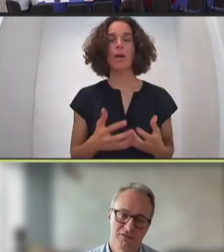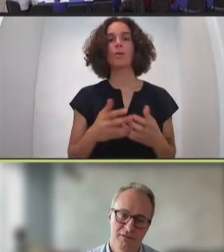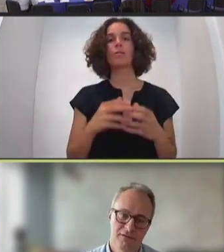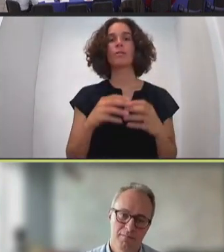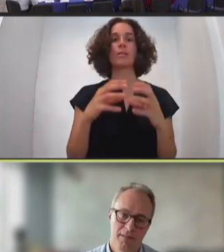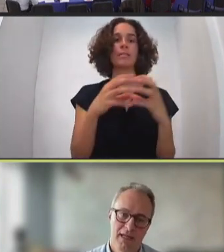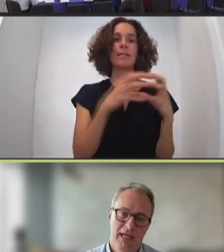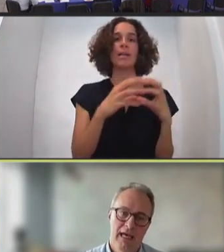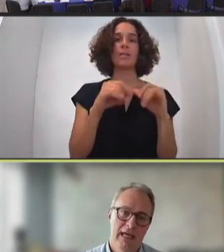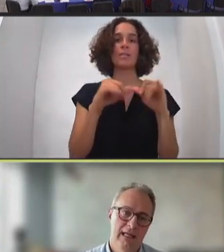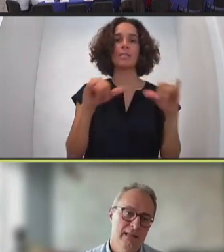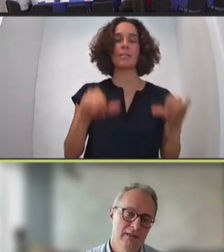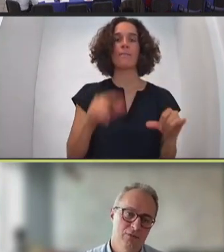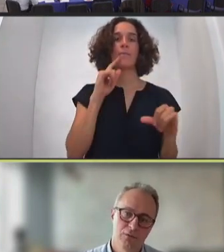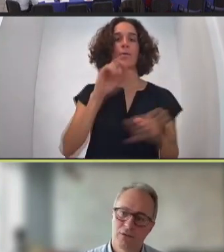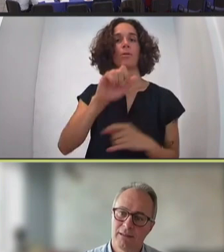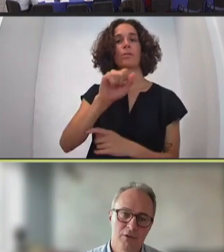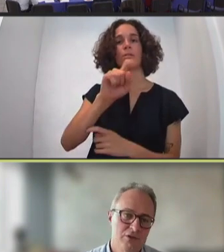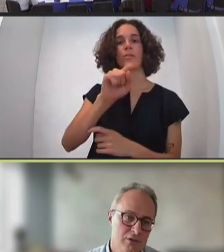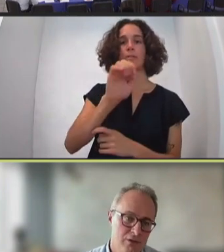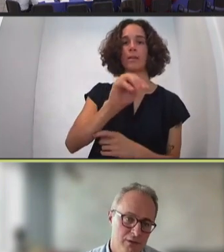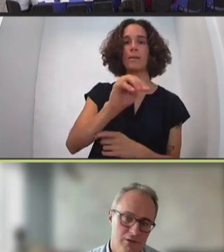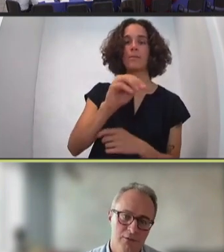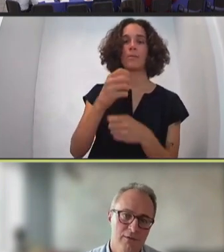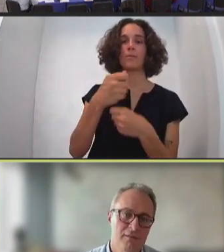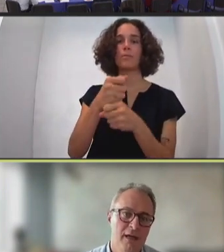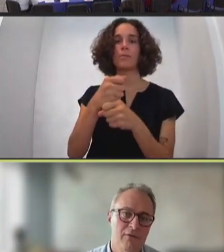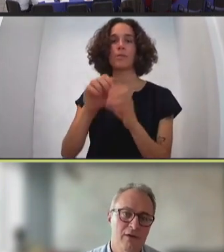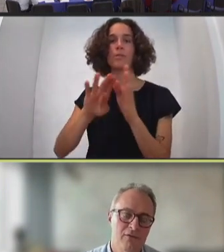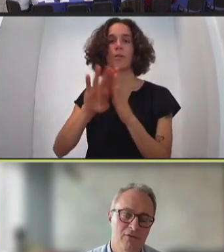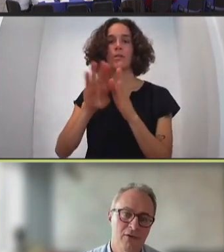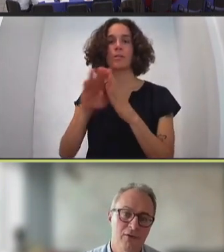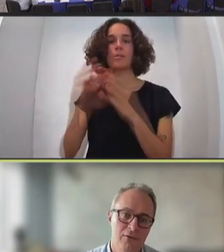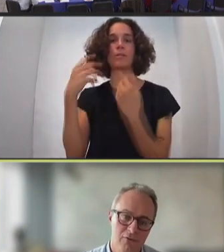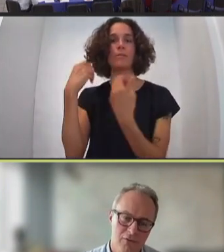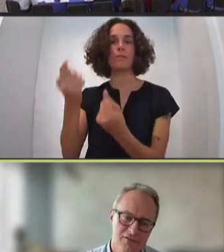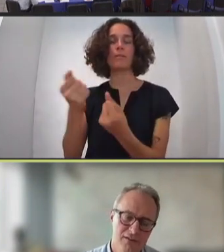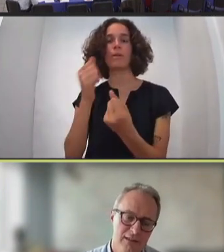cells. And through collaboration with Dr. Luis Barreiro at Chicago University,